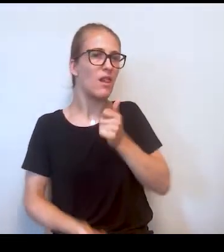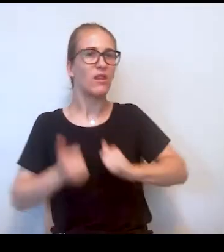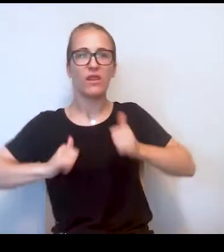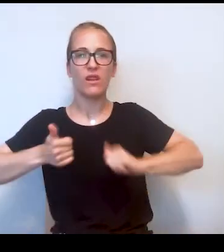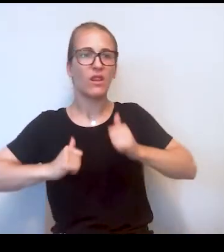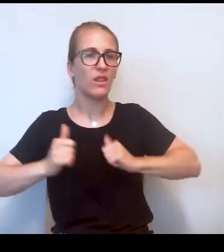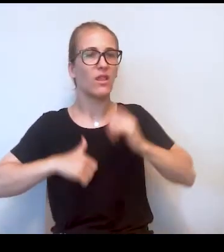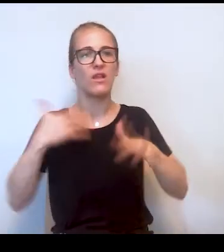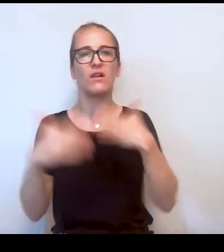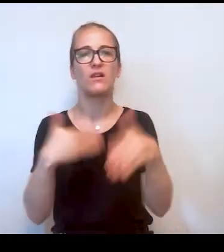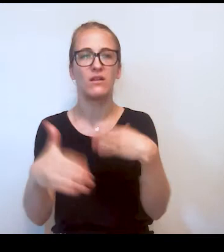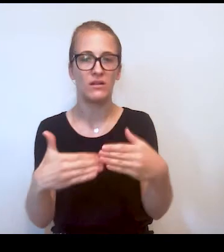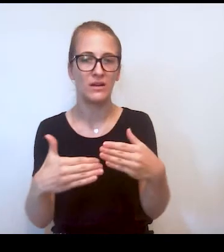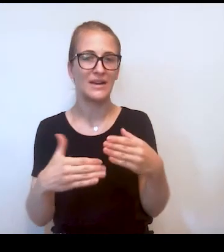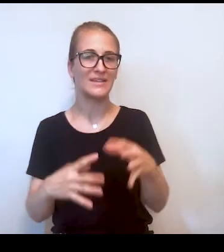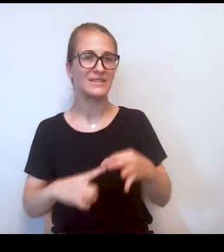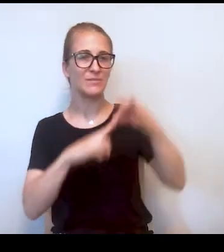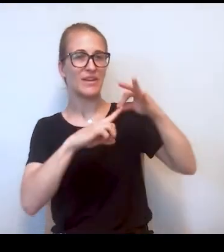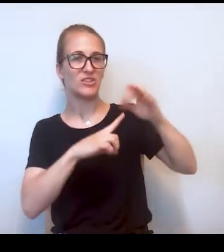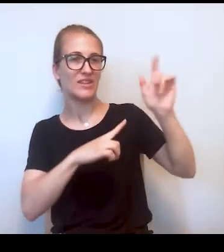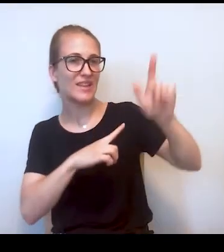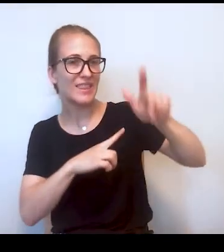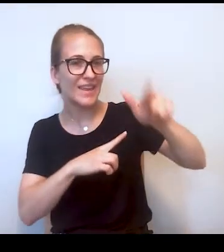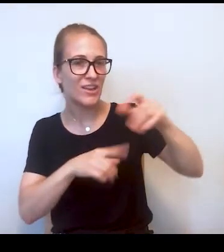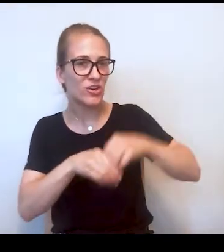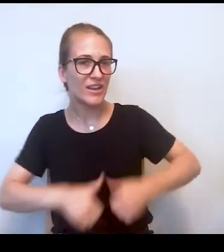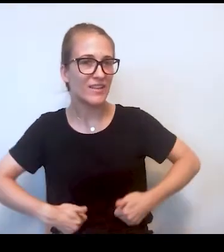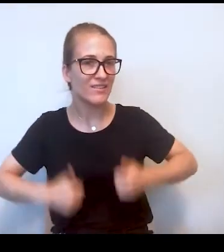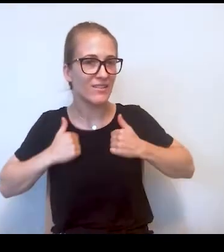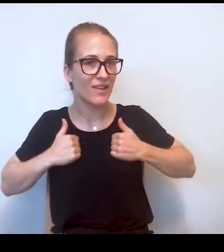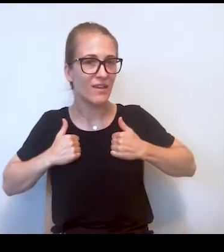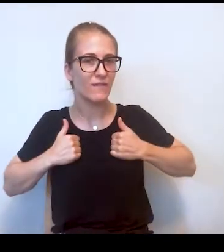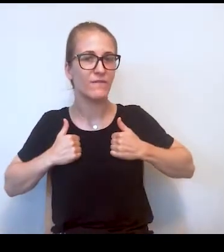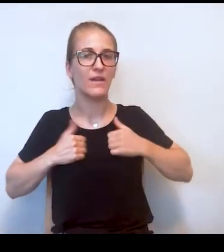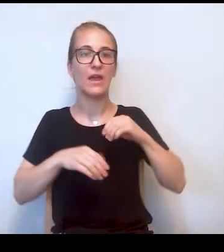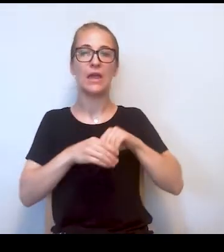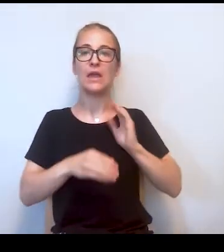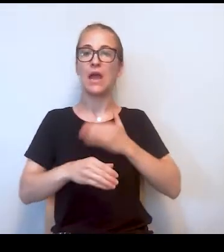What we observe a lot in our work and a lotta the people we work with